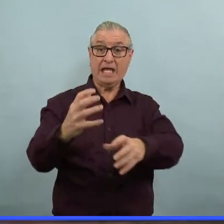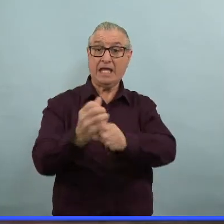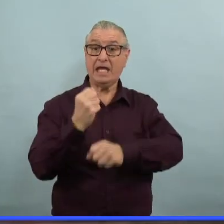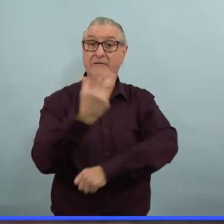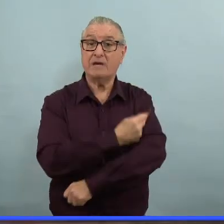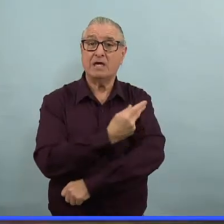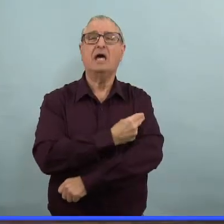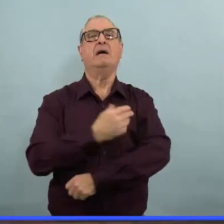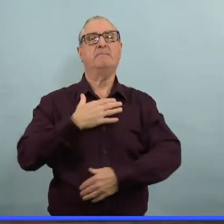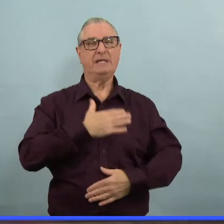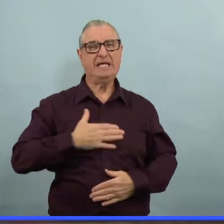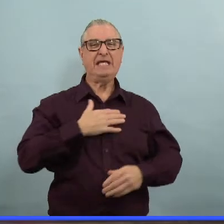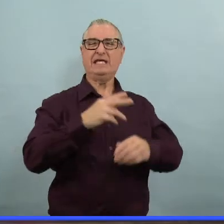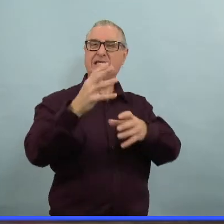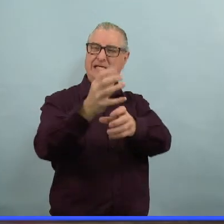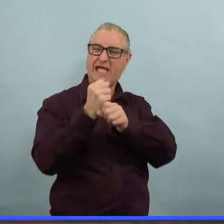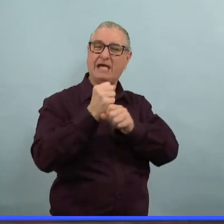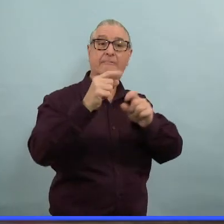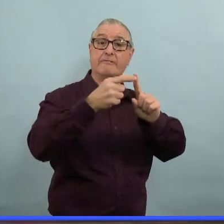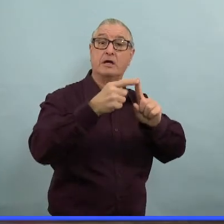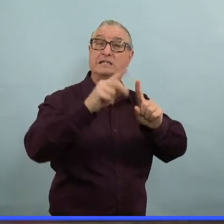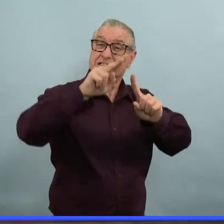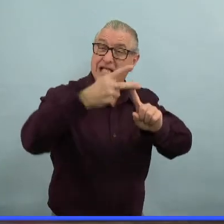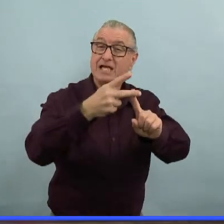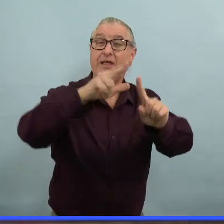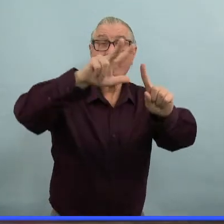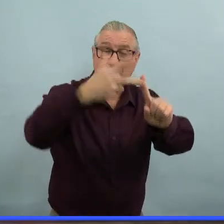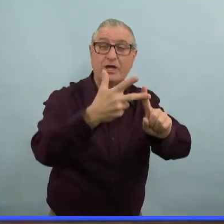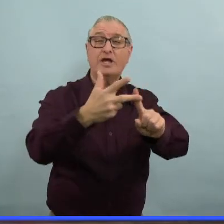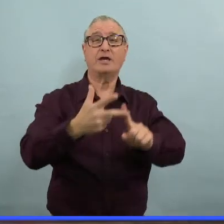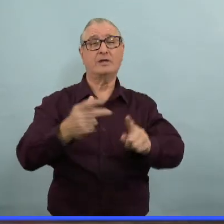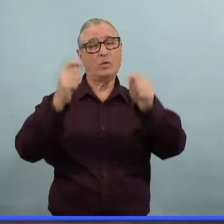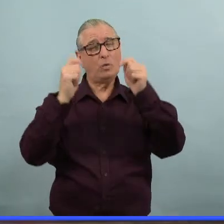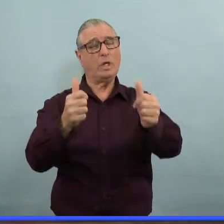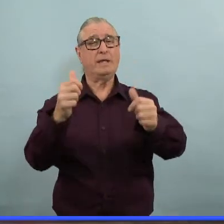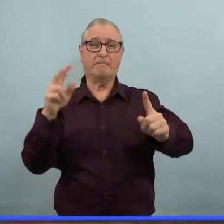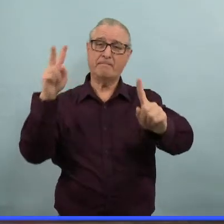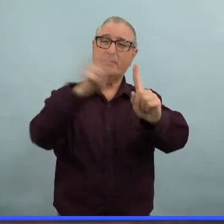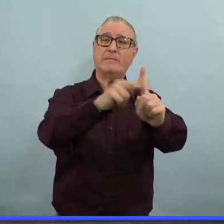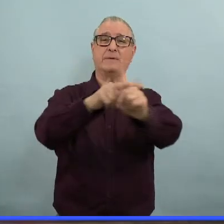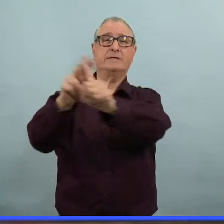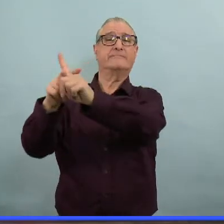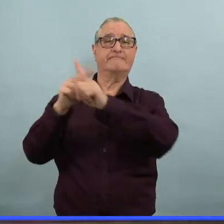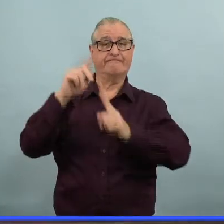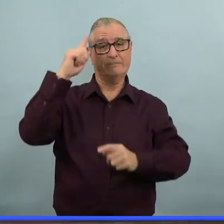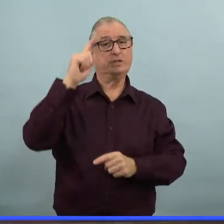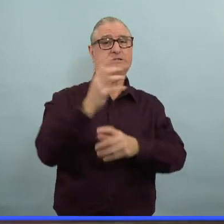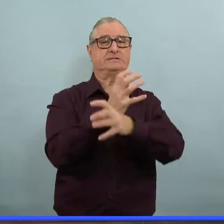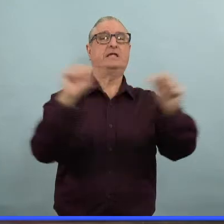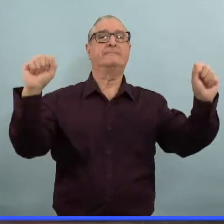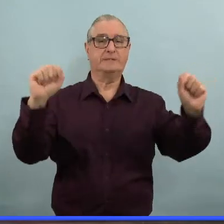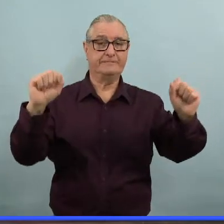as soon as as possible so it's certainly been been a while since we've been able to consider